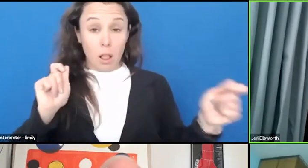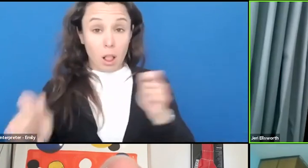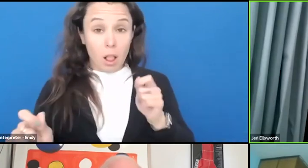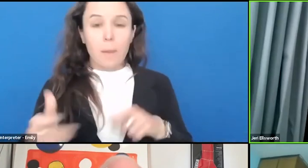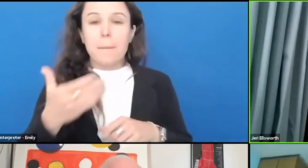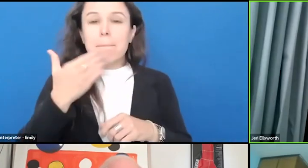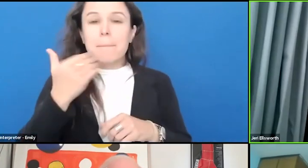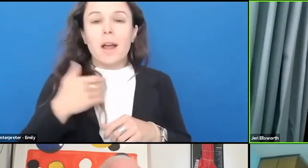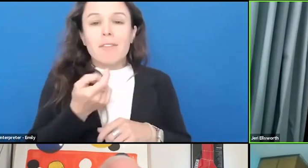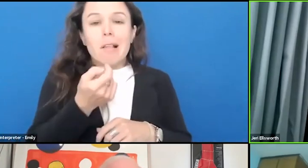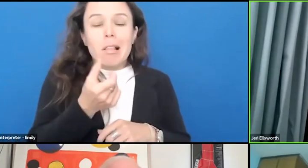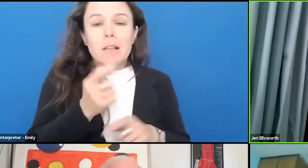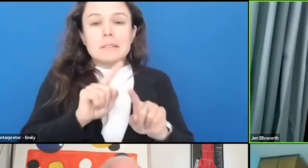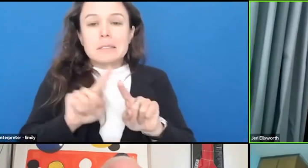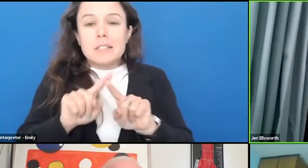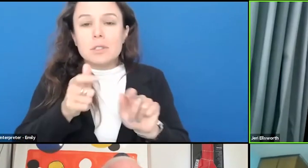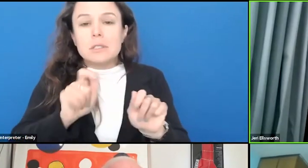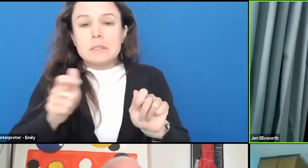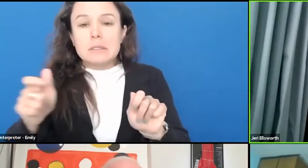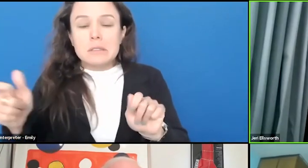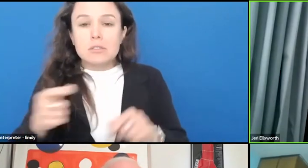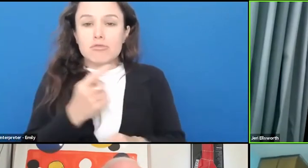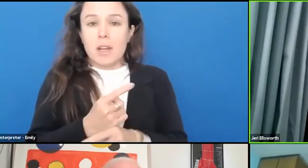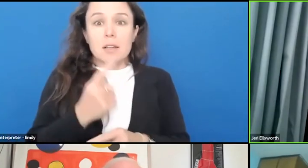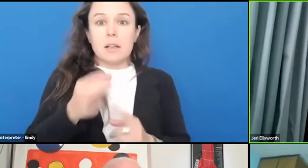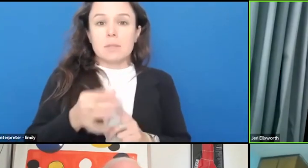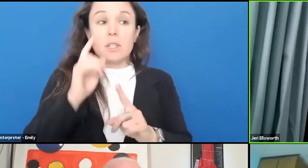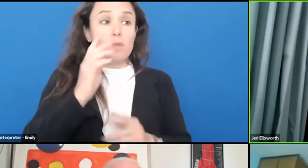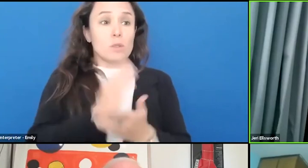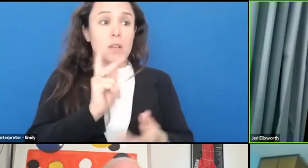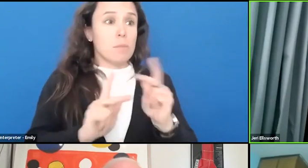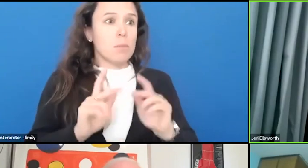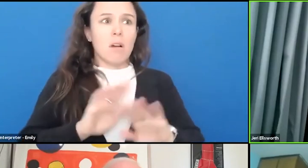described that maybe a little more hardened in their you know, the way they want to interact